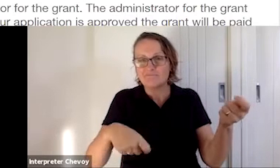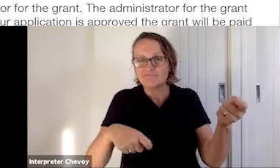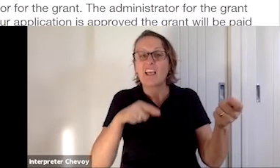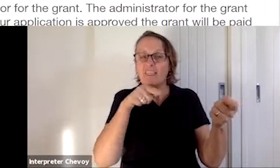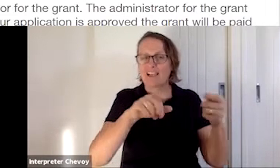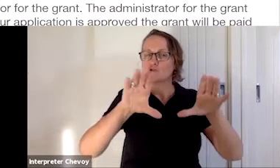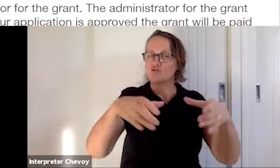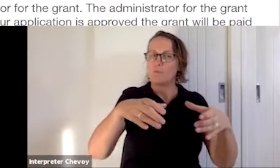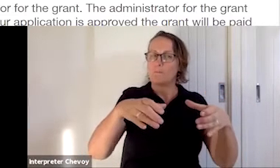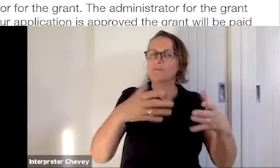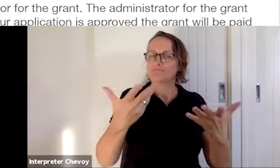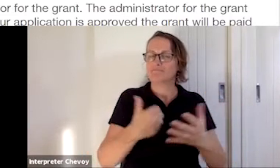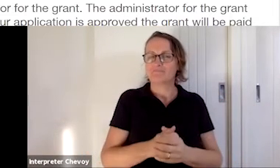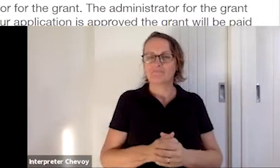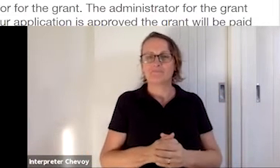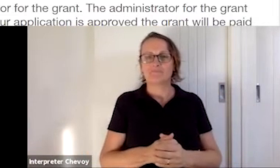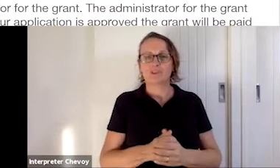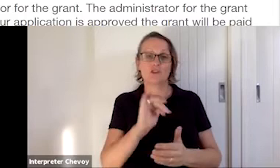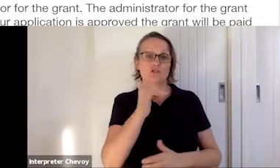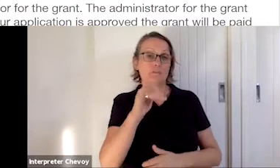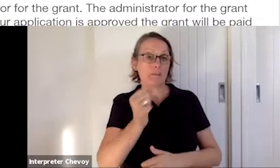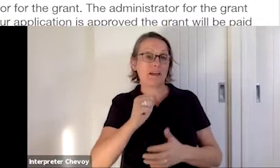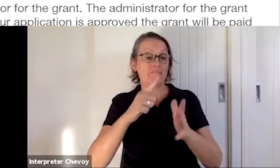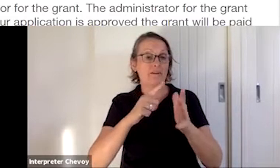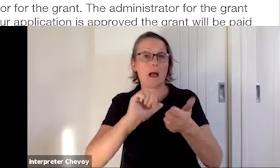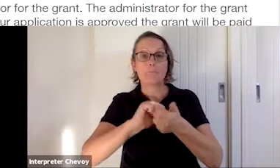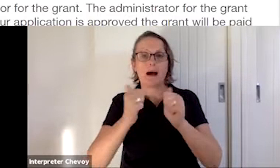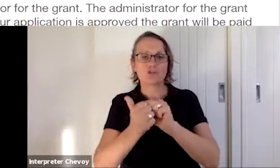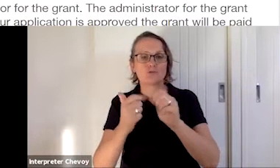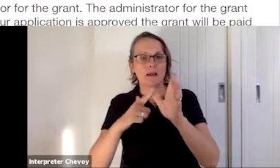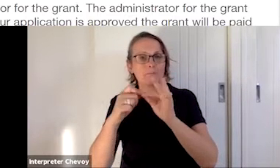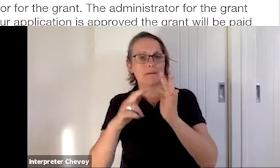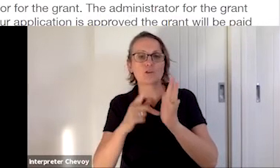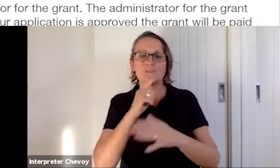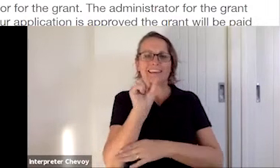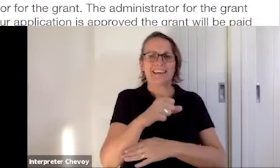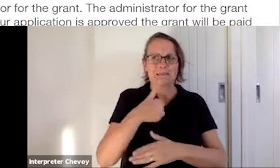a partnership ABN. That's where you would say, "Yes, I am applying on behalf of a group." So it